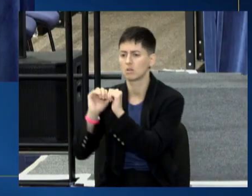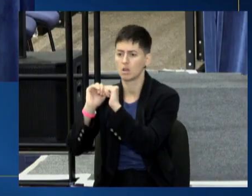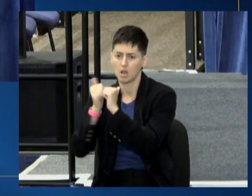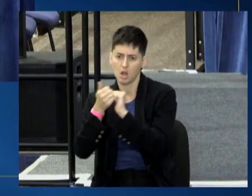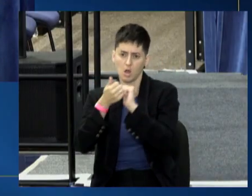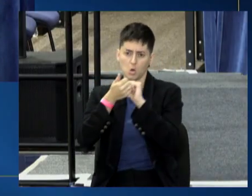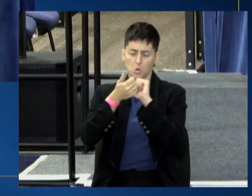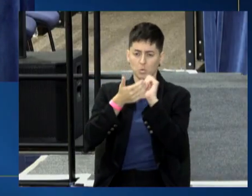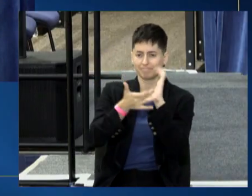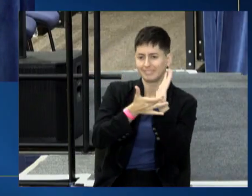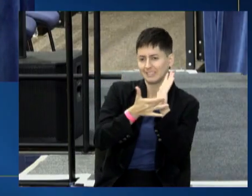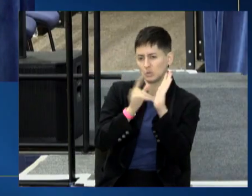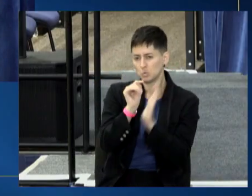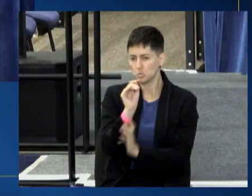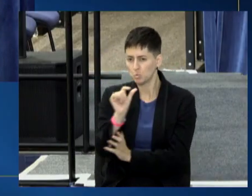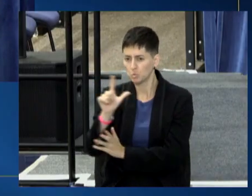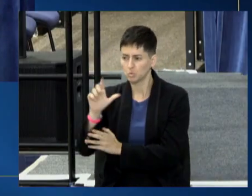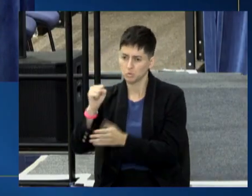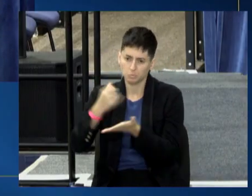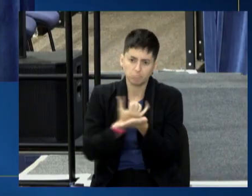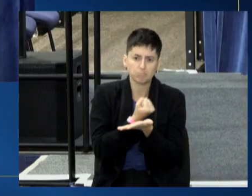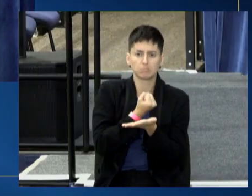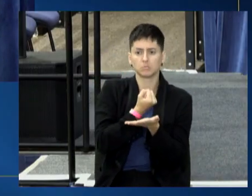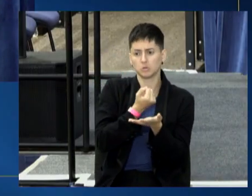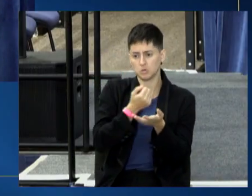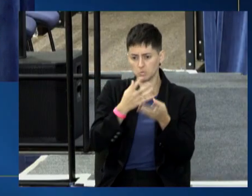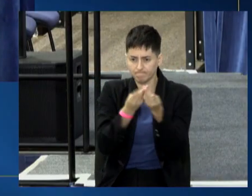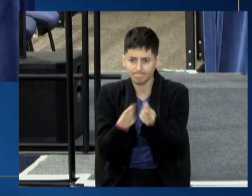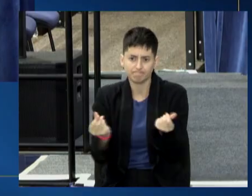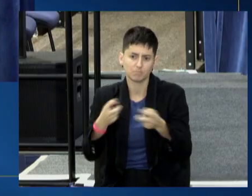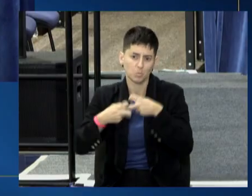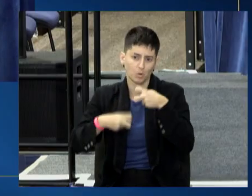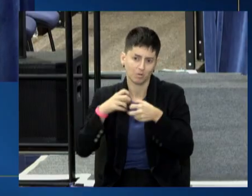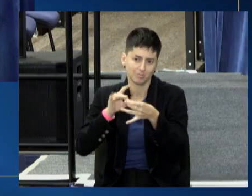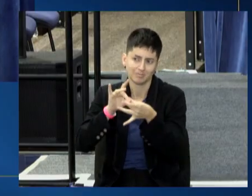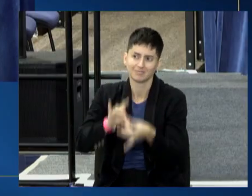problems we face in the field of cancer. More specifically, how can we get more of